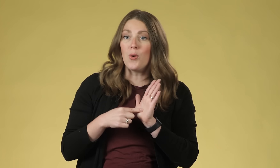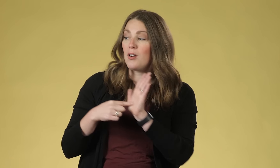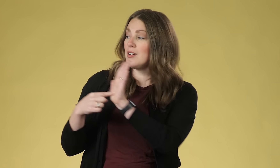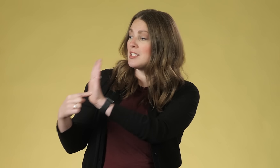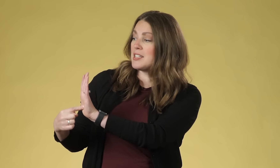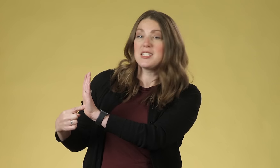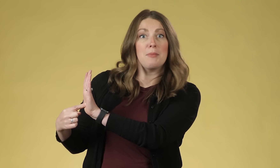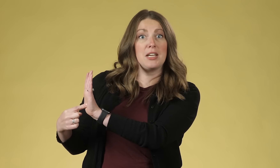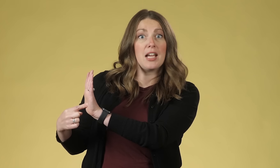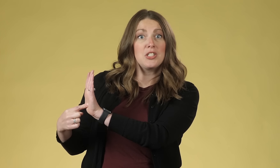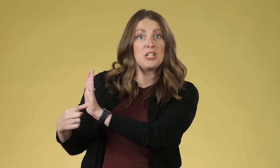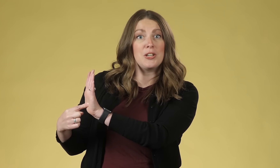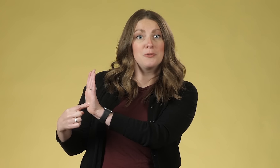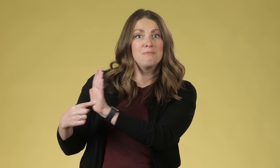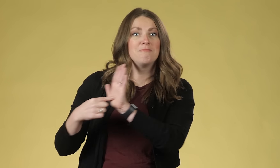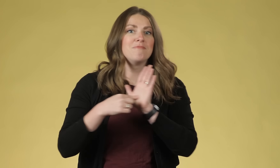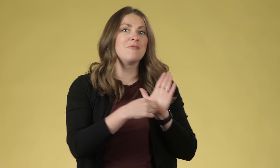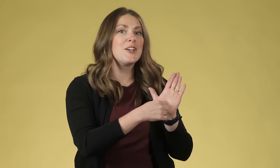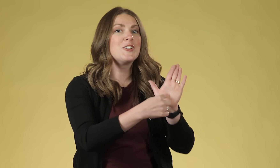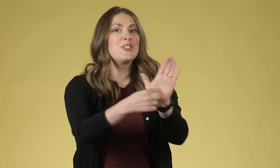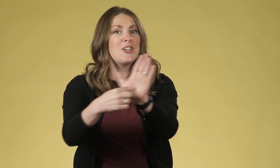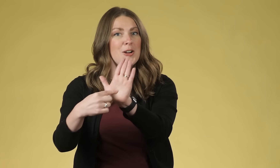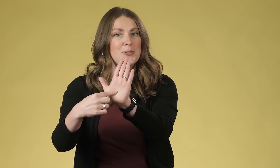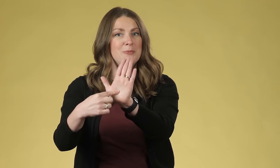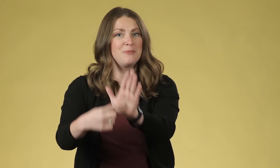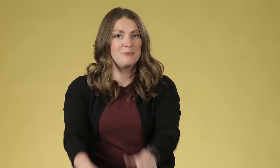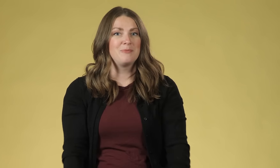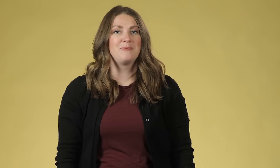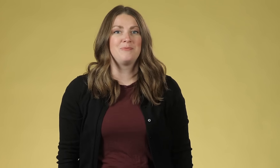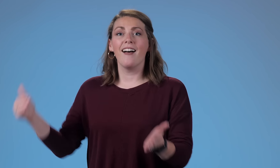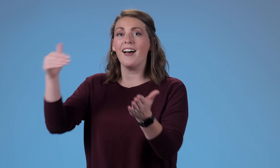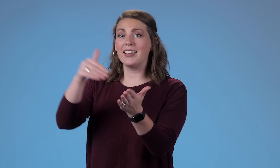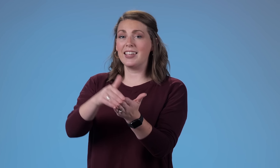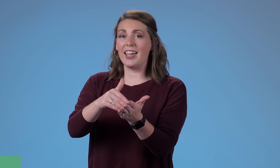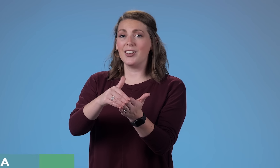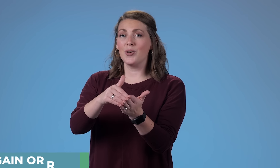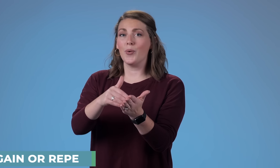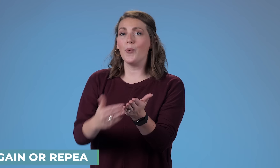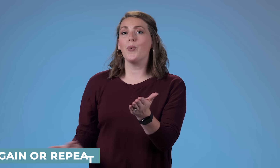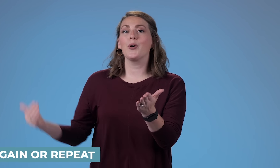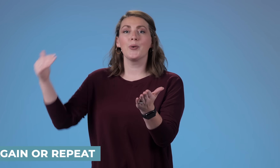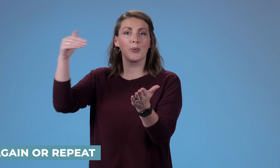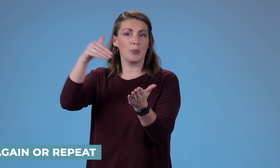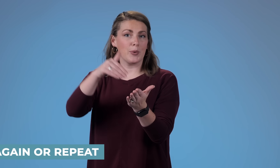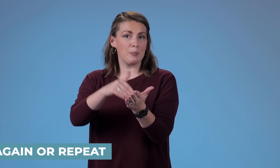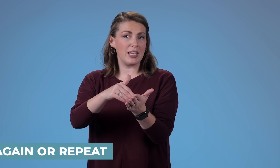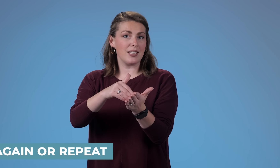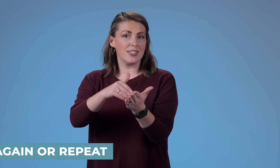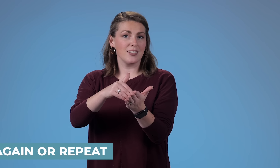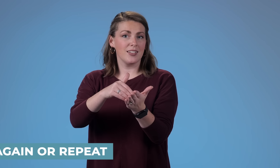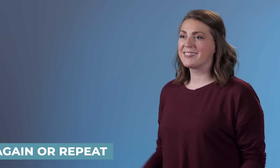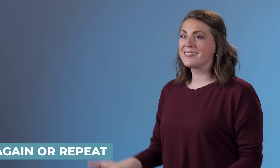Or somebody next to you. Show again or repeat.